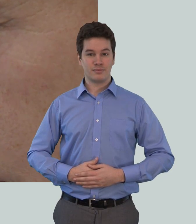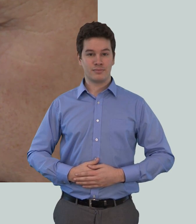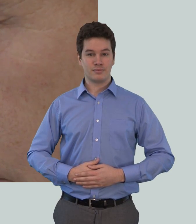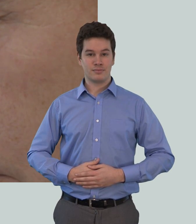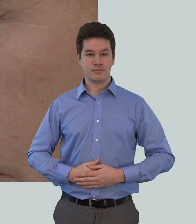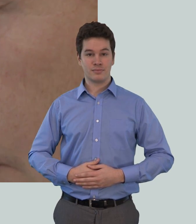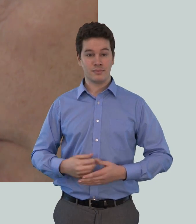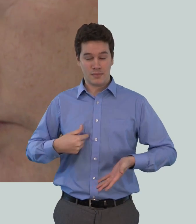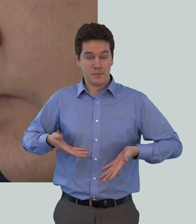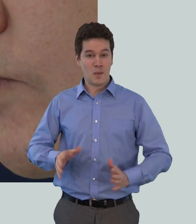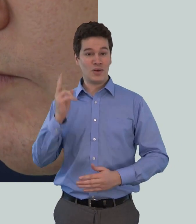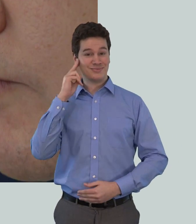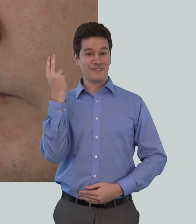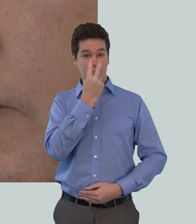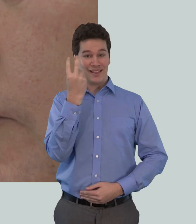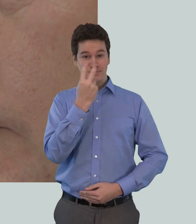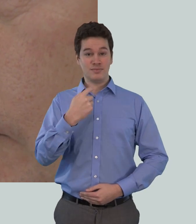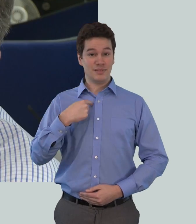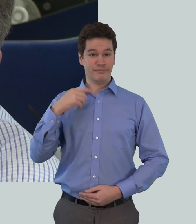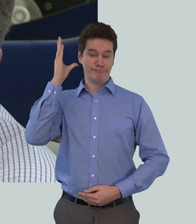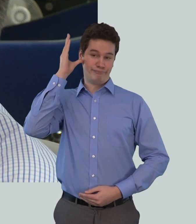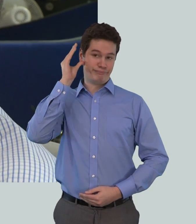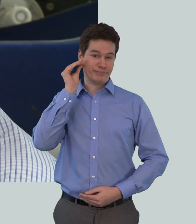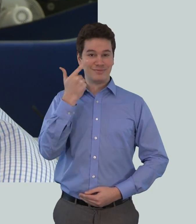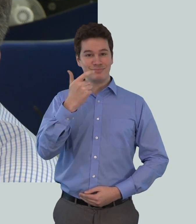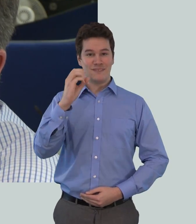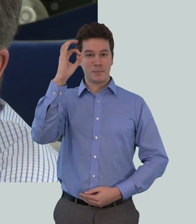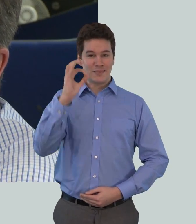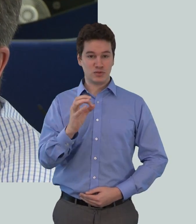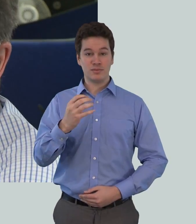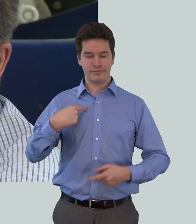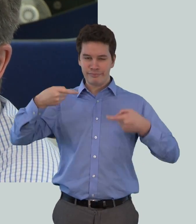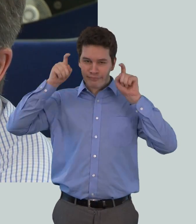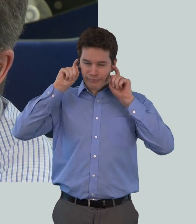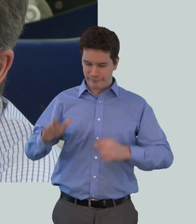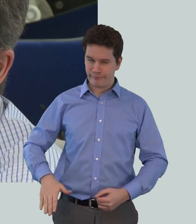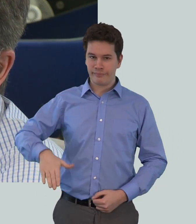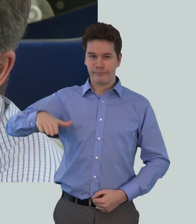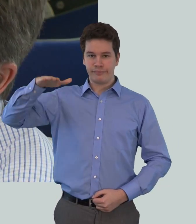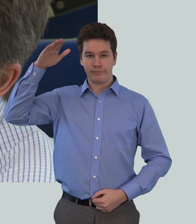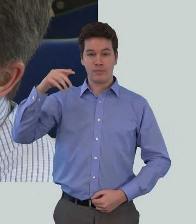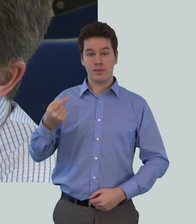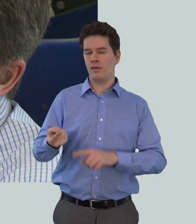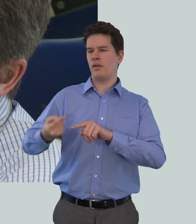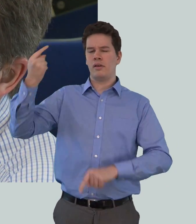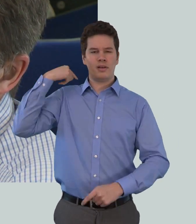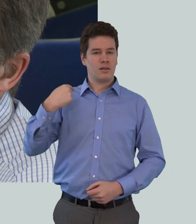Yes, I’m effectively deafblind. I was born deaf and I've lost 70% of my hearing and I’ve worn hearing aids all my life.